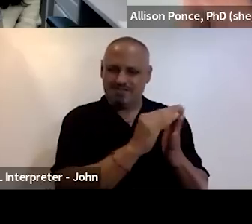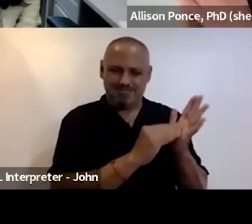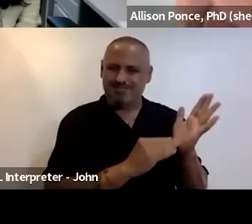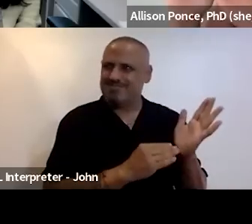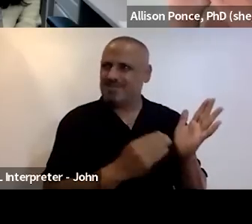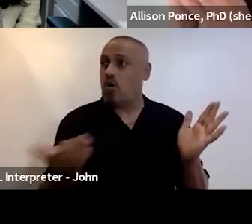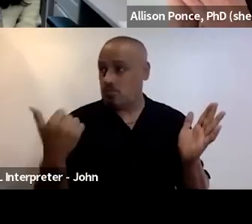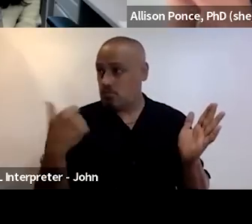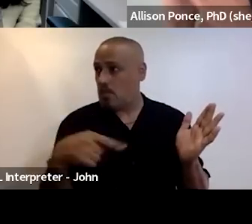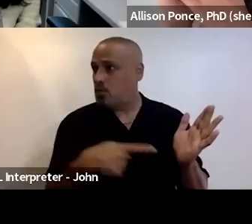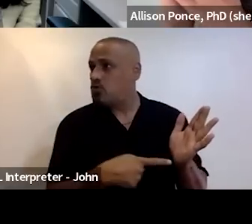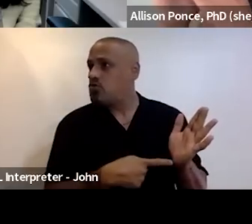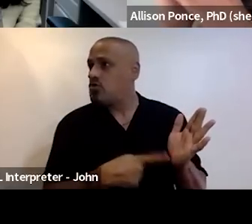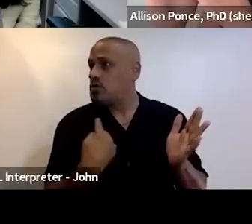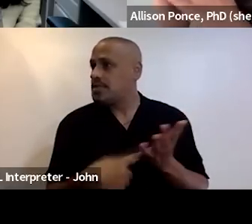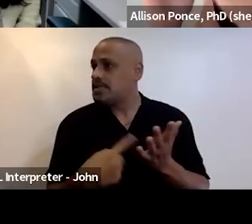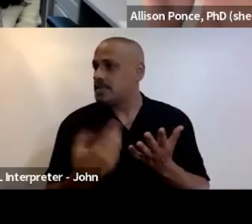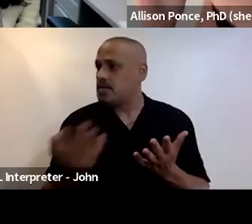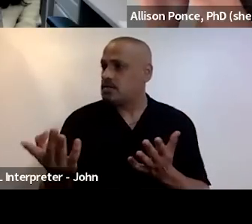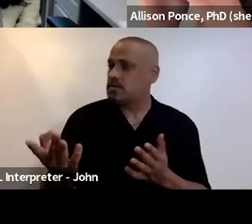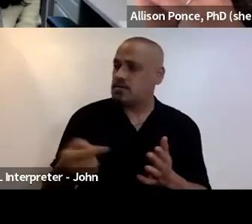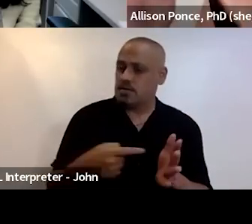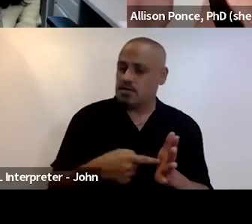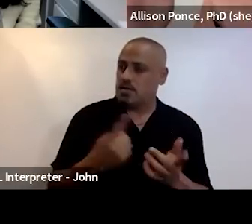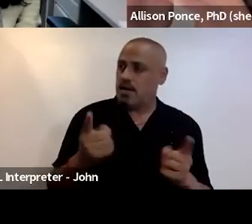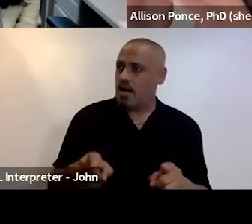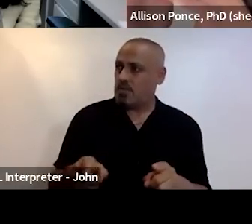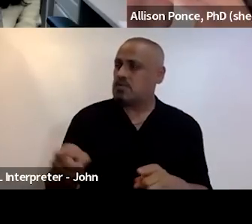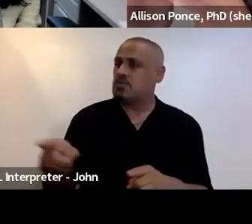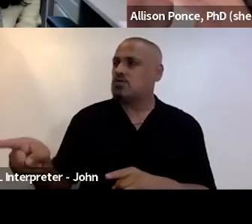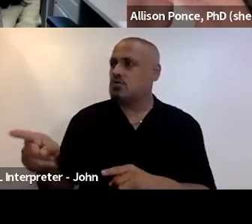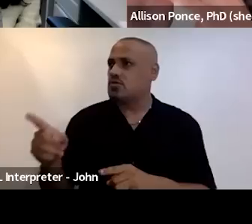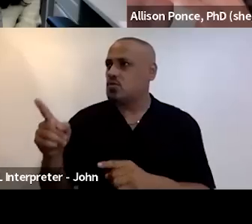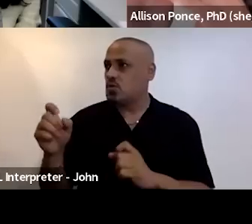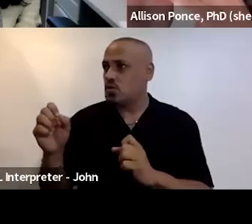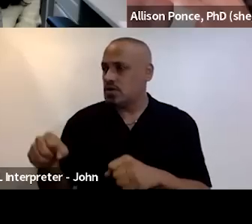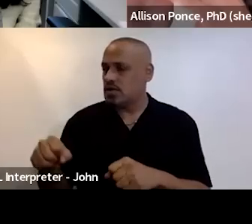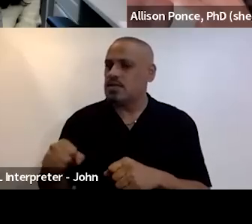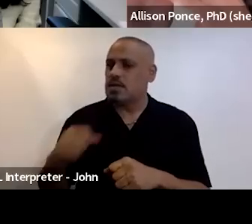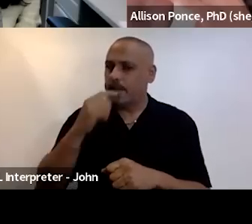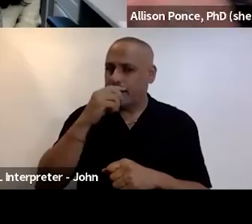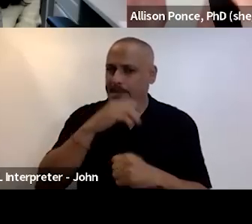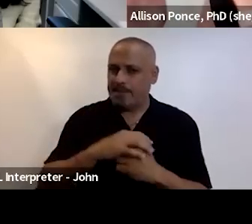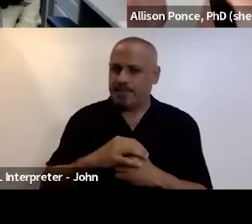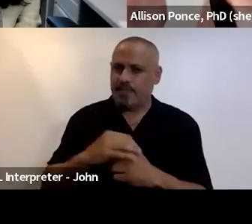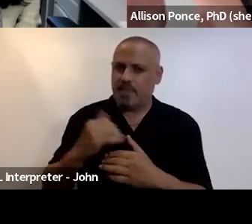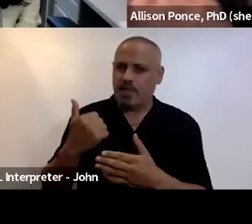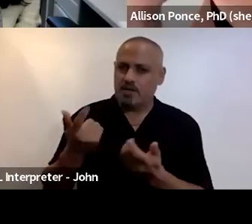"Okay, we talked about that when this kind of thing happens or you start to have these symptoms,